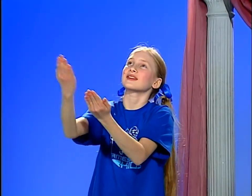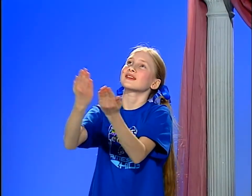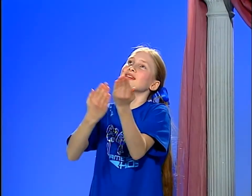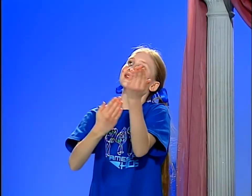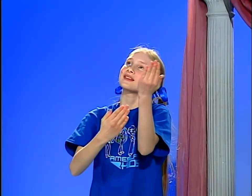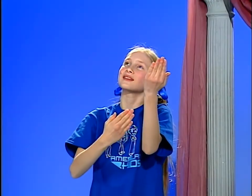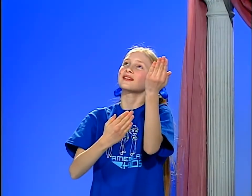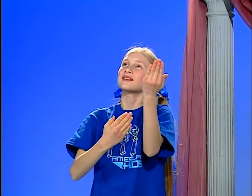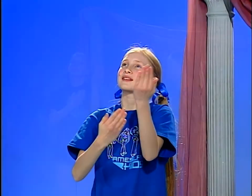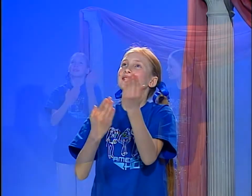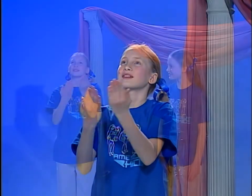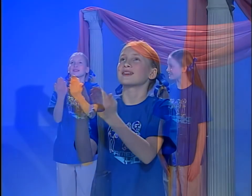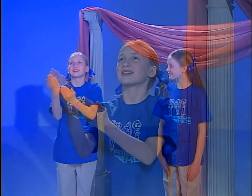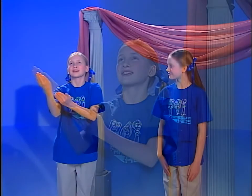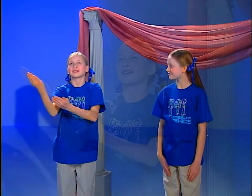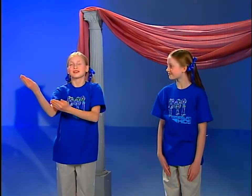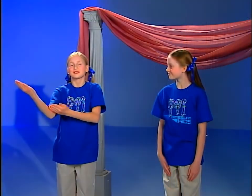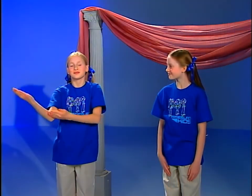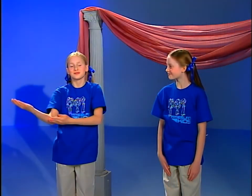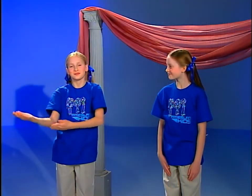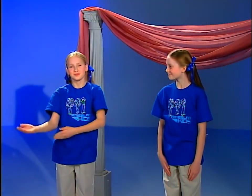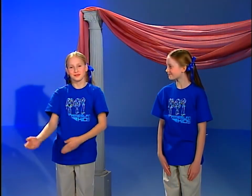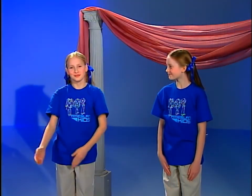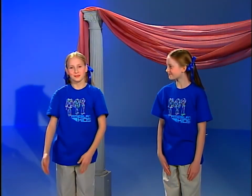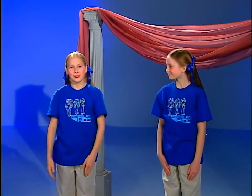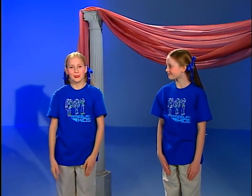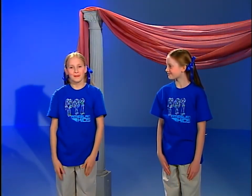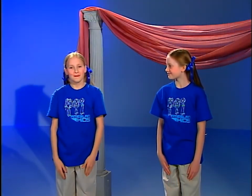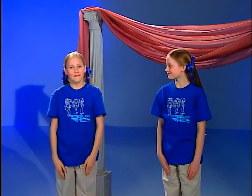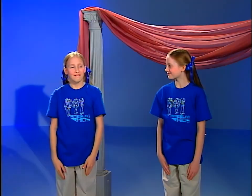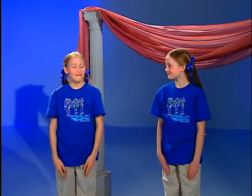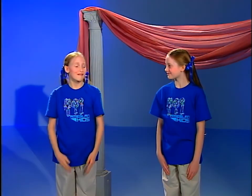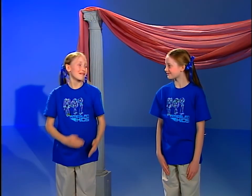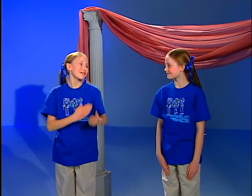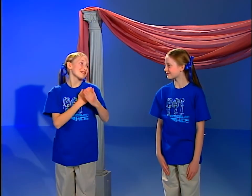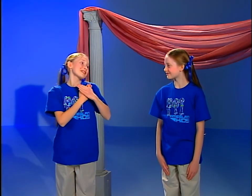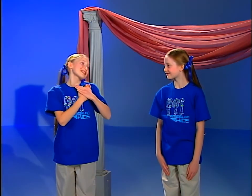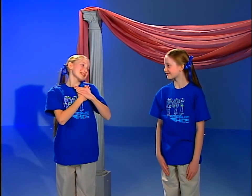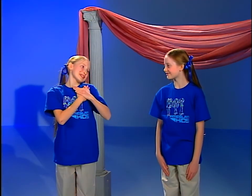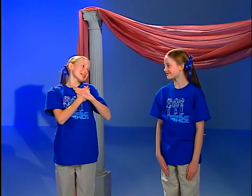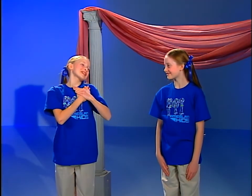ALL THEIR ANIMALS AND ALL THEIR BELONGINGS TOGETHER, AND THEY ALL LEFT EGYPT AND HEADED BACK INTO THE DESERT